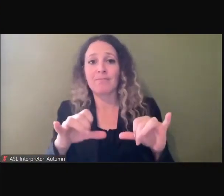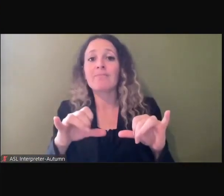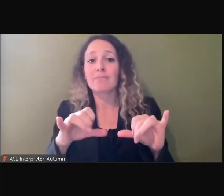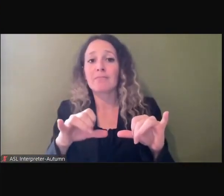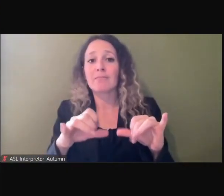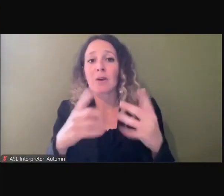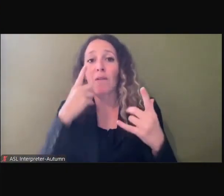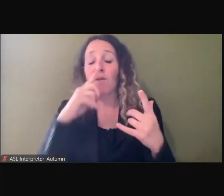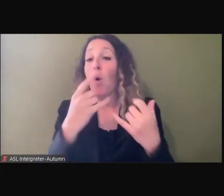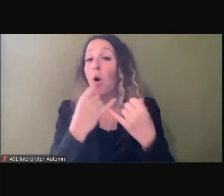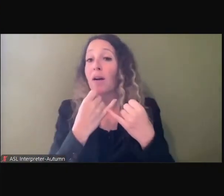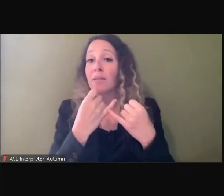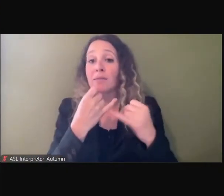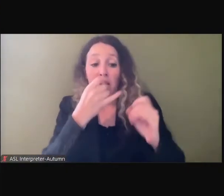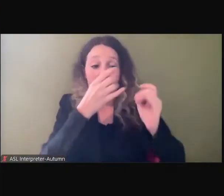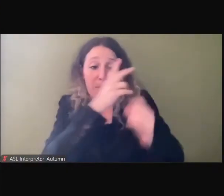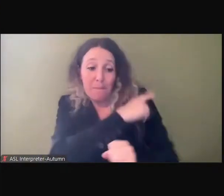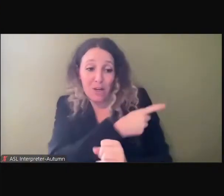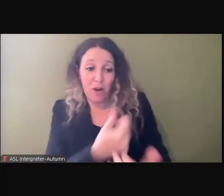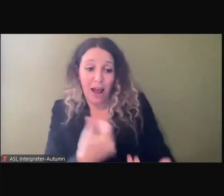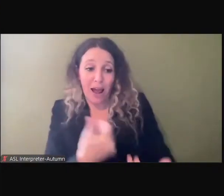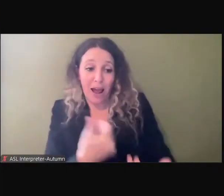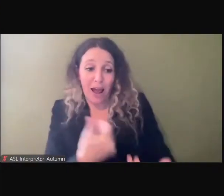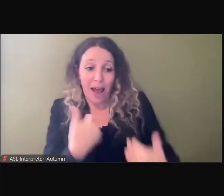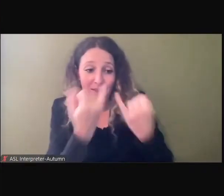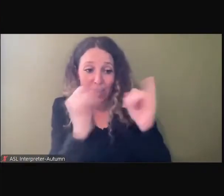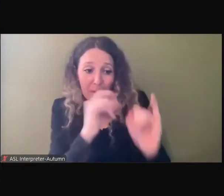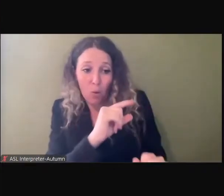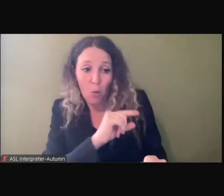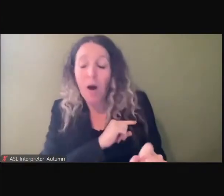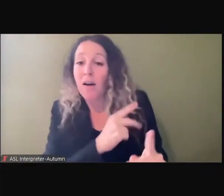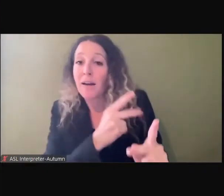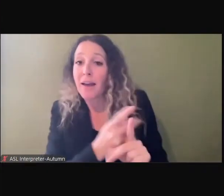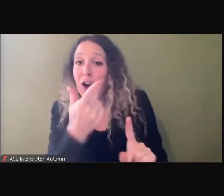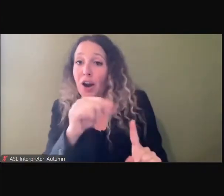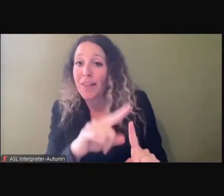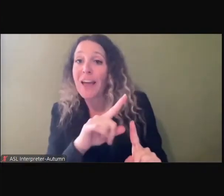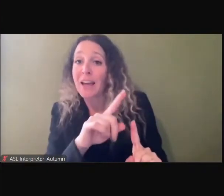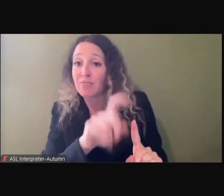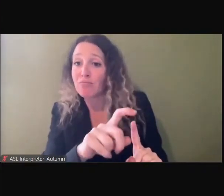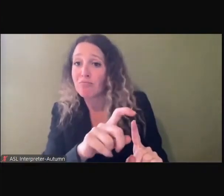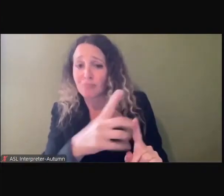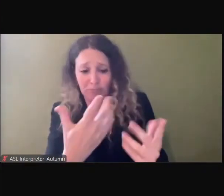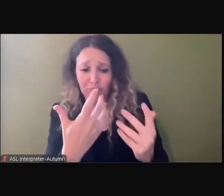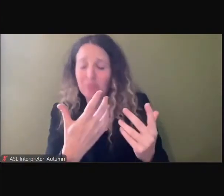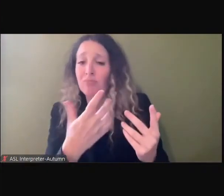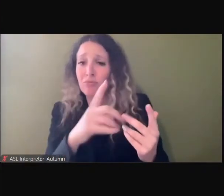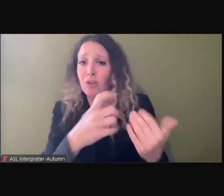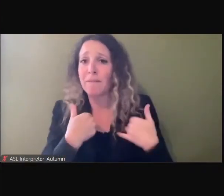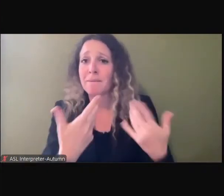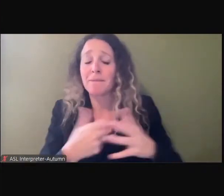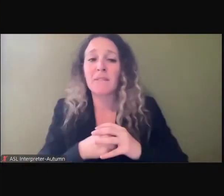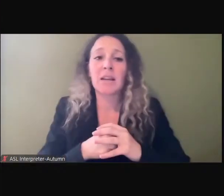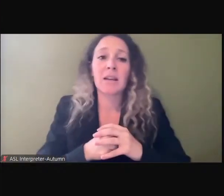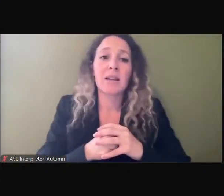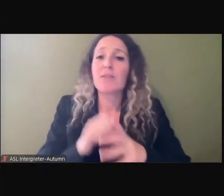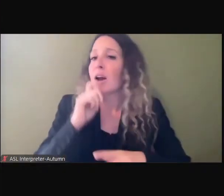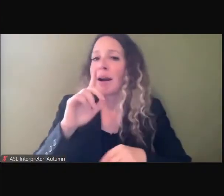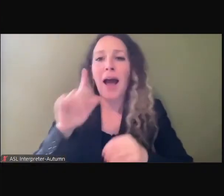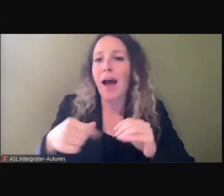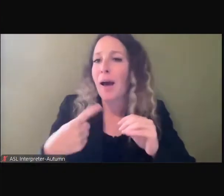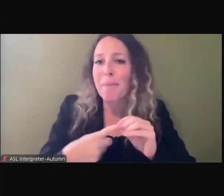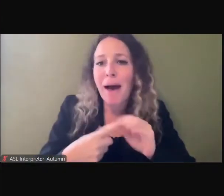of care they deserve. Our efforts are not just about legislative and regulatory wins. They are